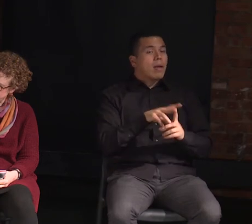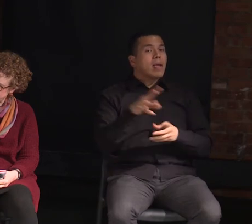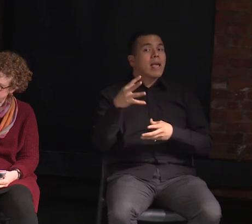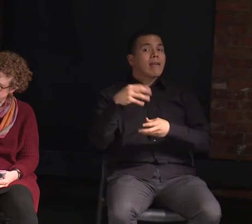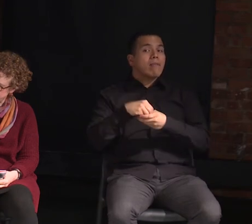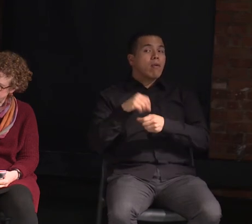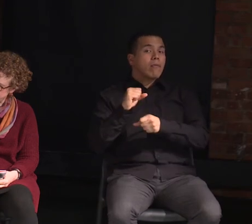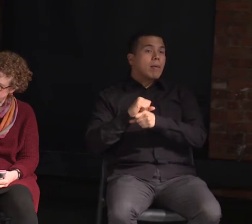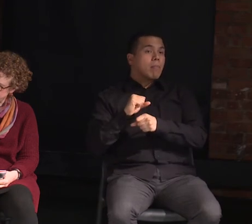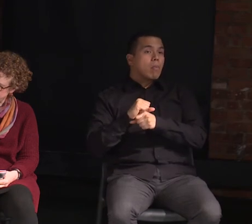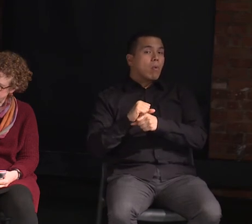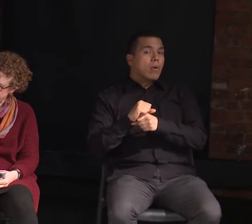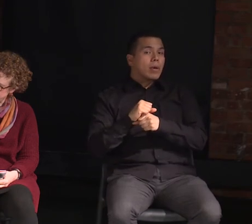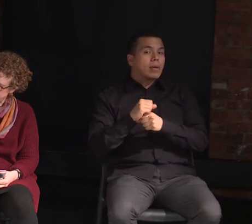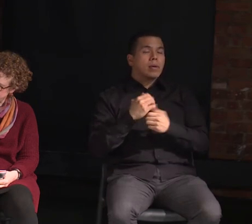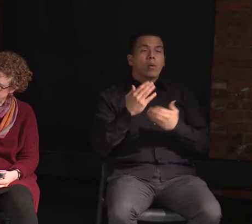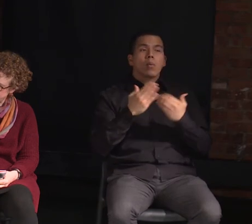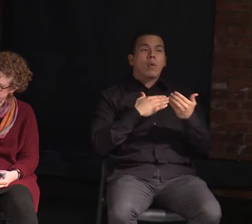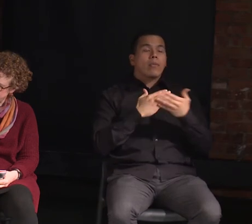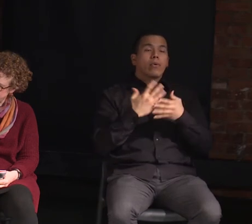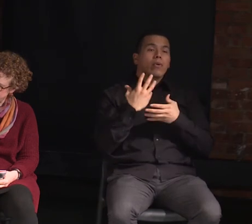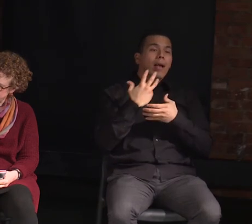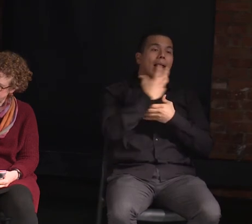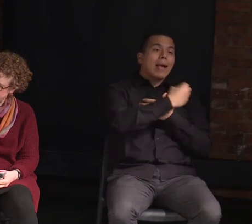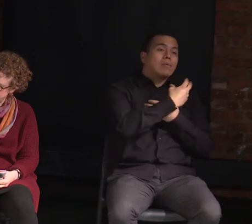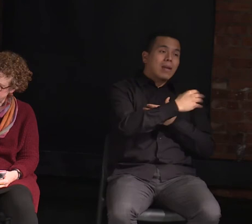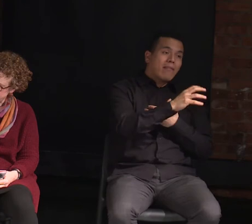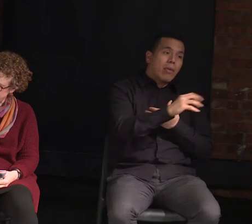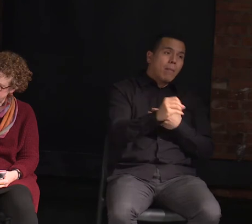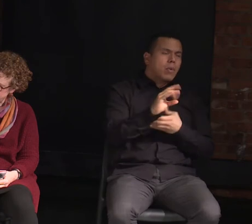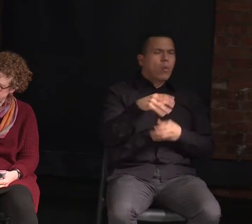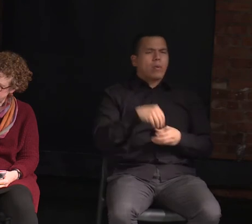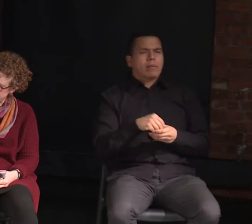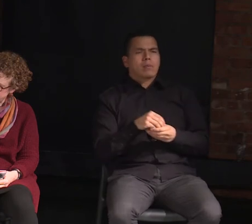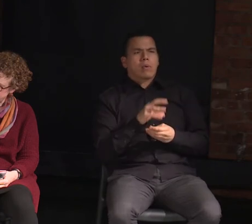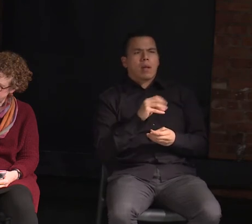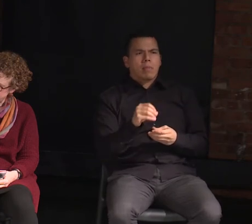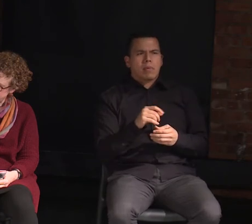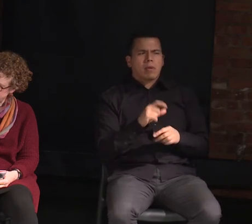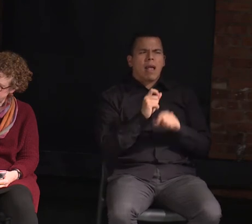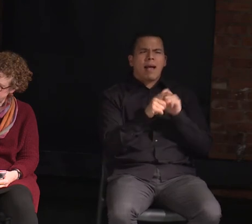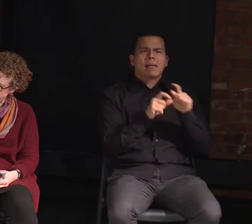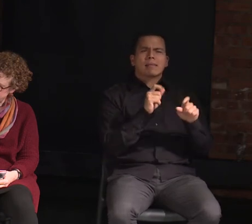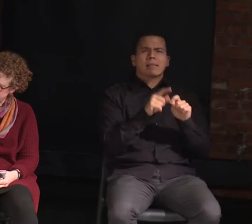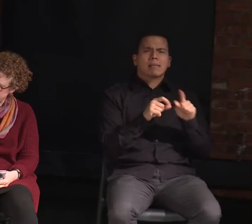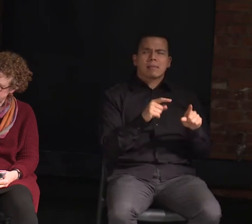way to file the claim, or an internal way. Just start to ask.